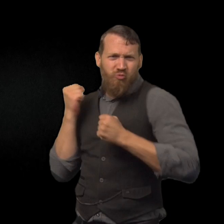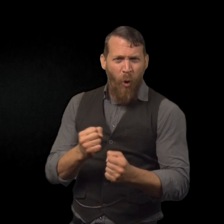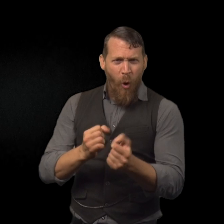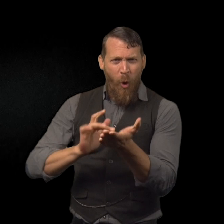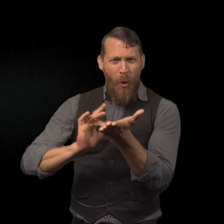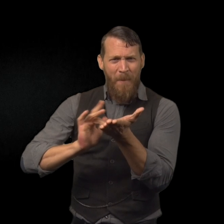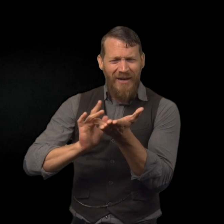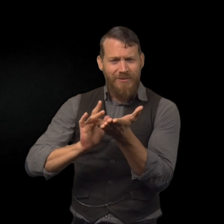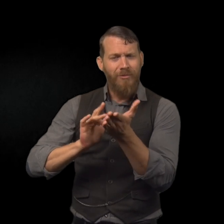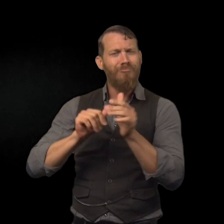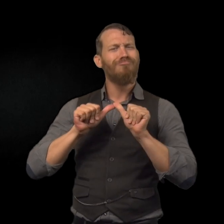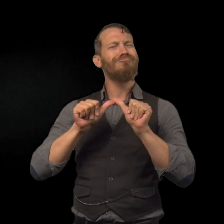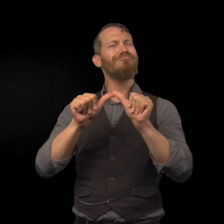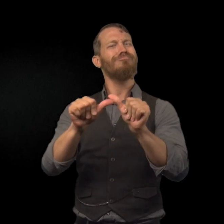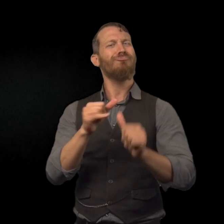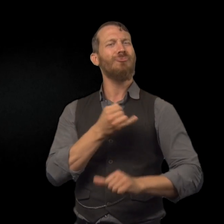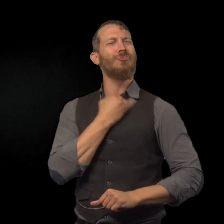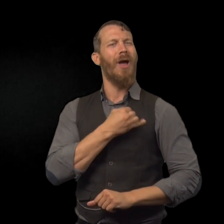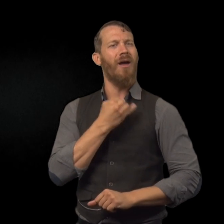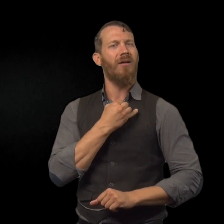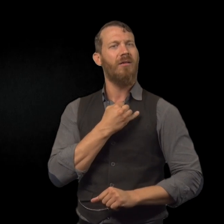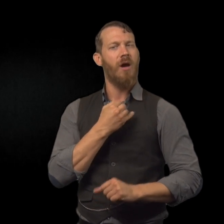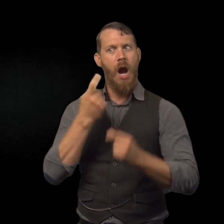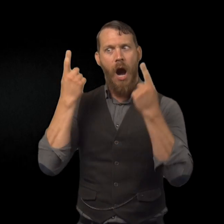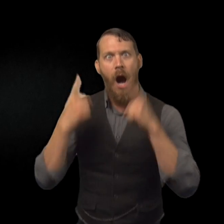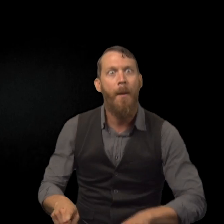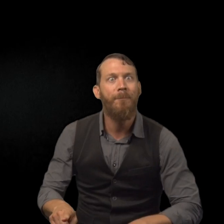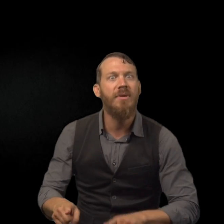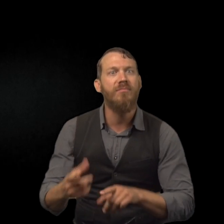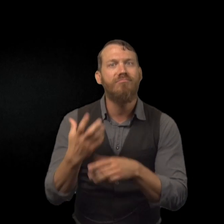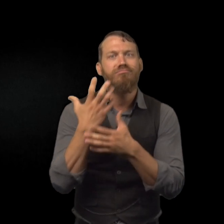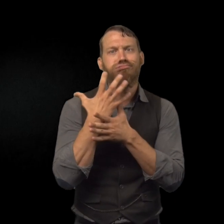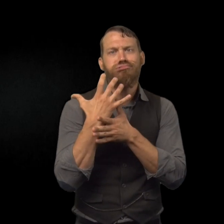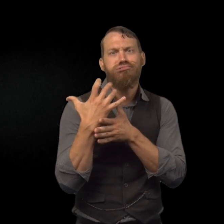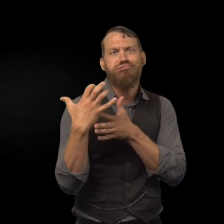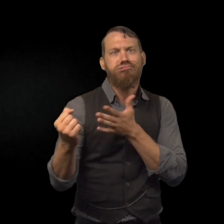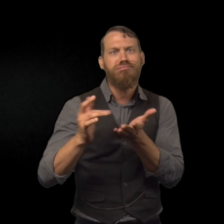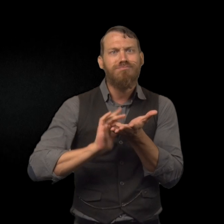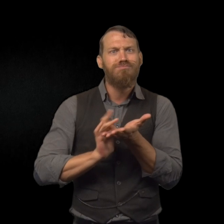without the potion, what will he do. He needs a stronger potion to maintain his character as Dr. Jekyll.